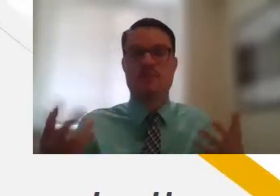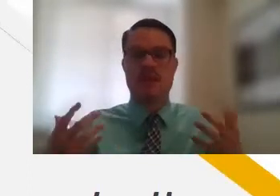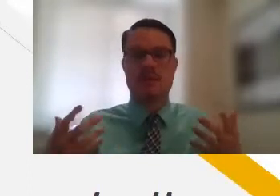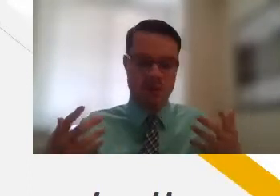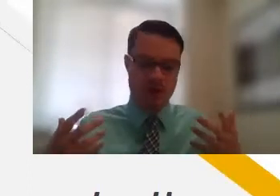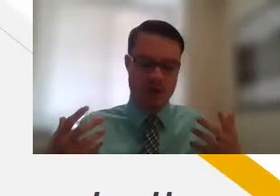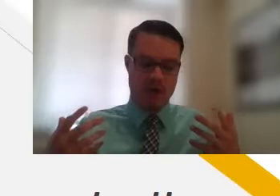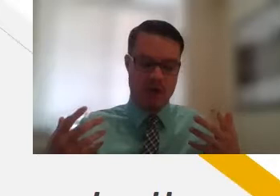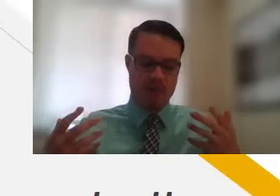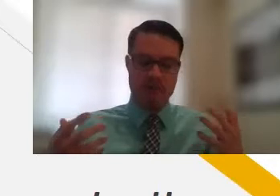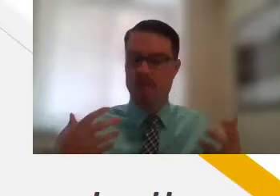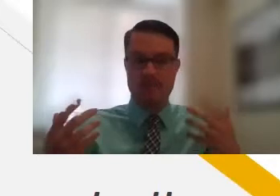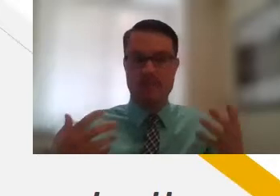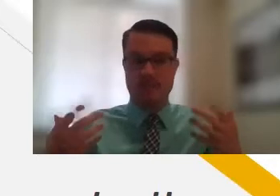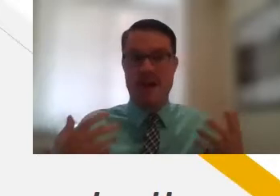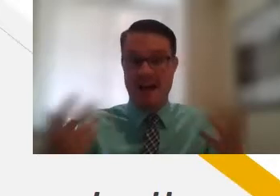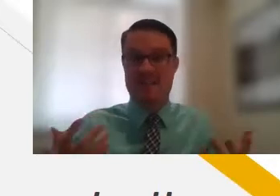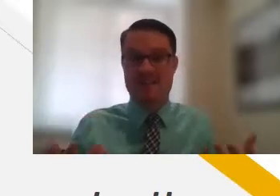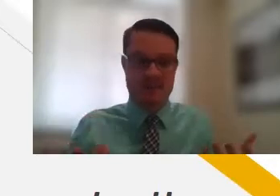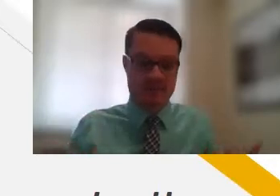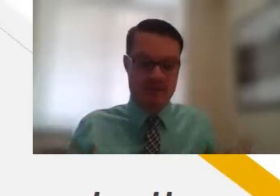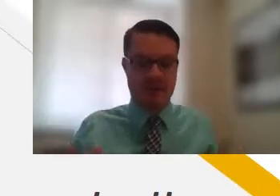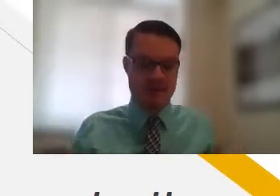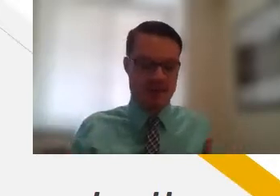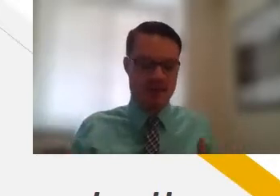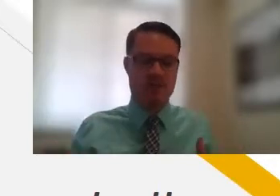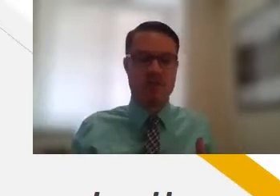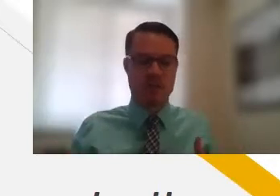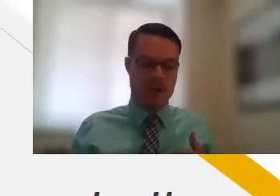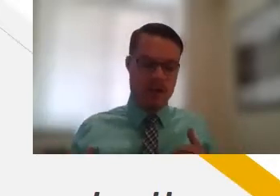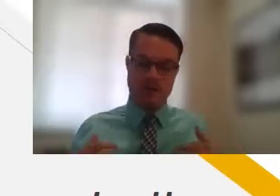they need to be able to access their education